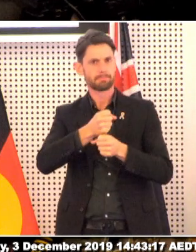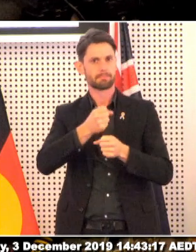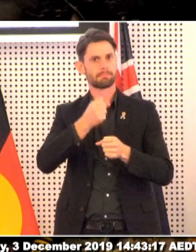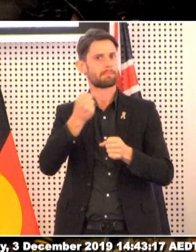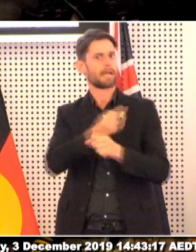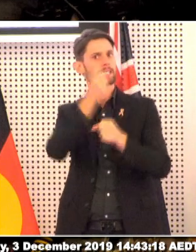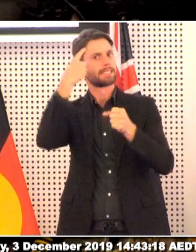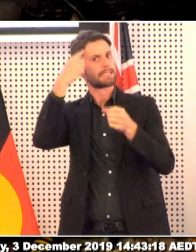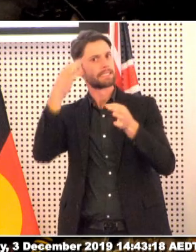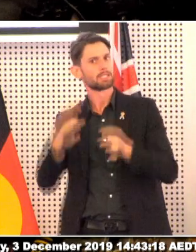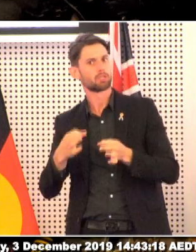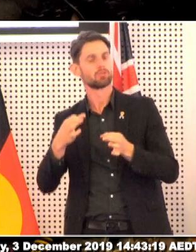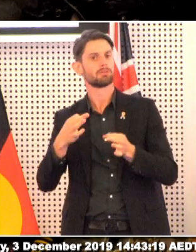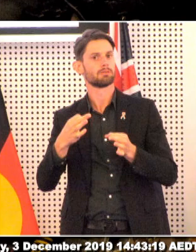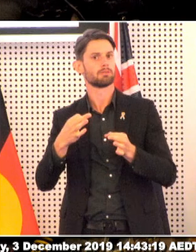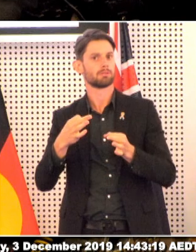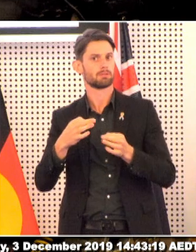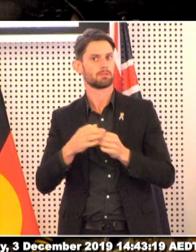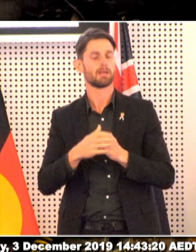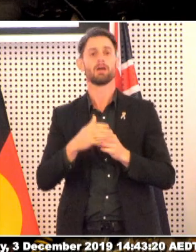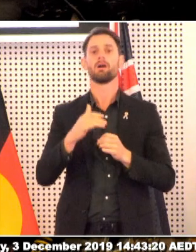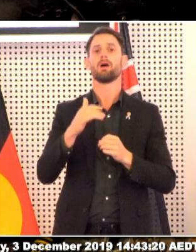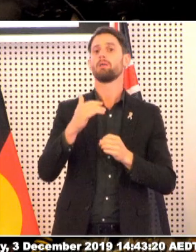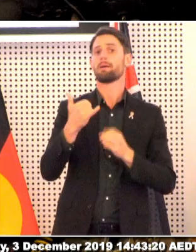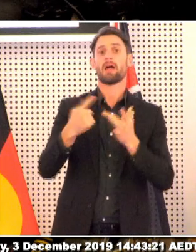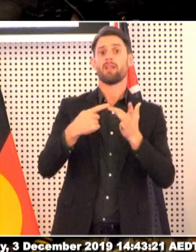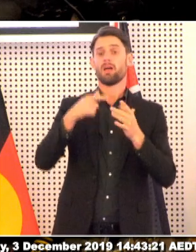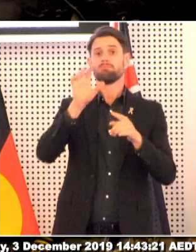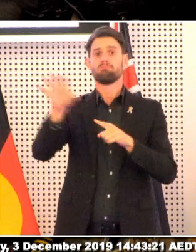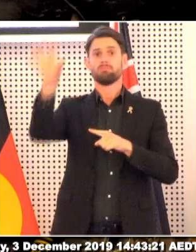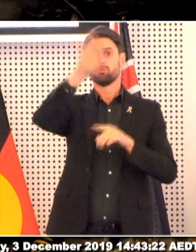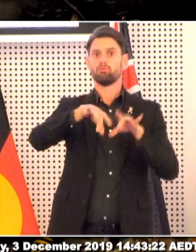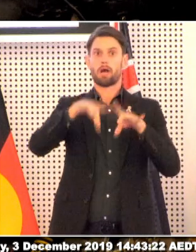Territory that doesn’t have a Charter of Rights, do you see any particular